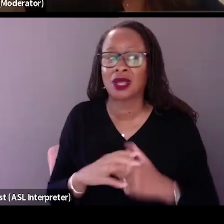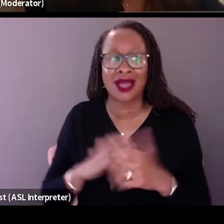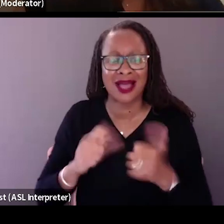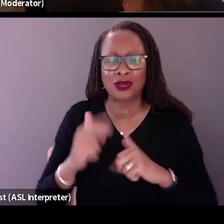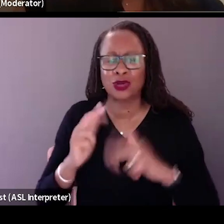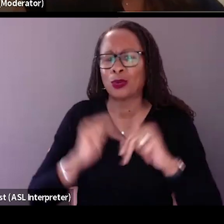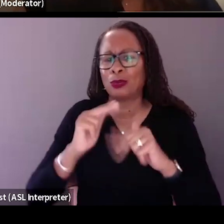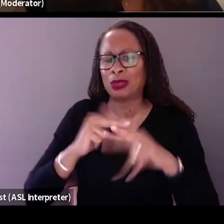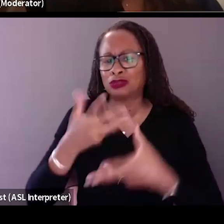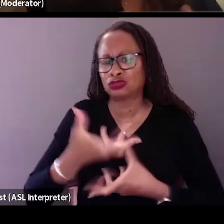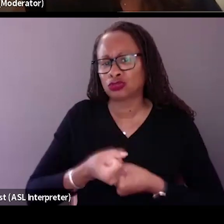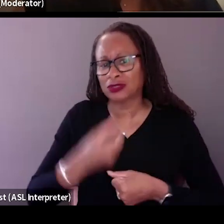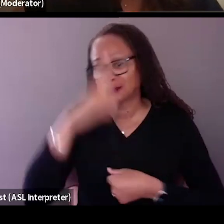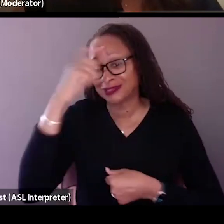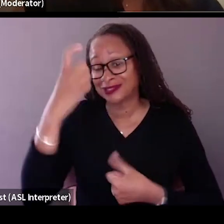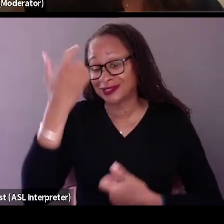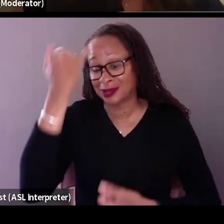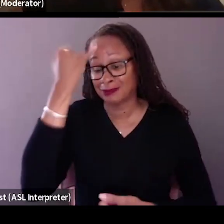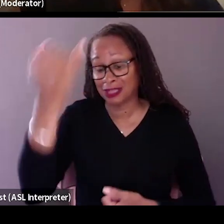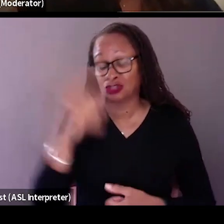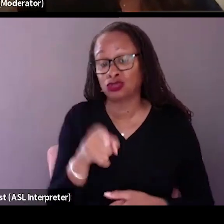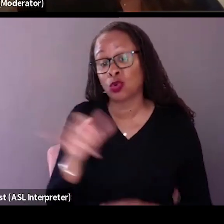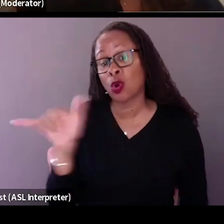Because I imagine that you also have to establish that.